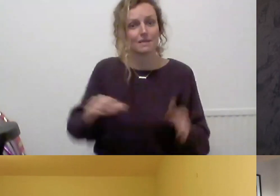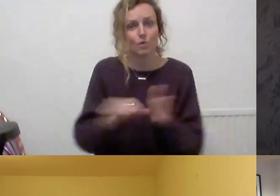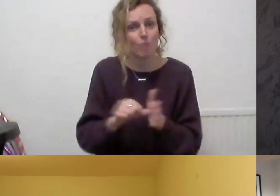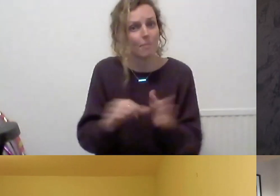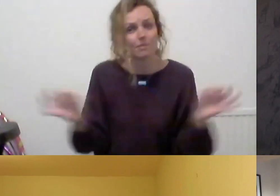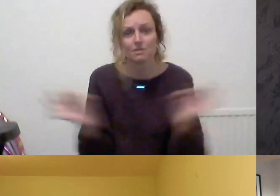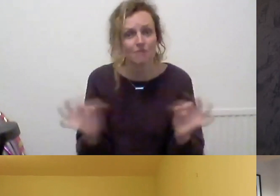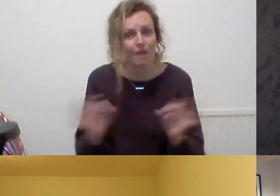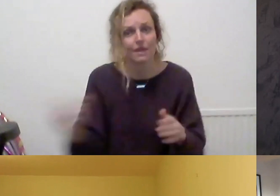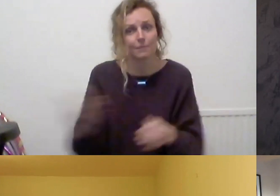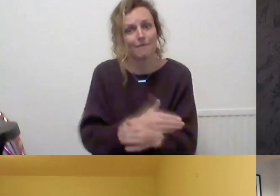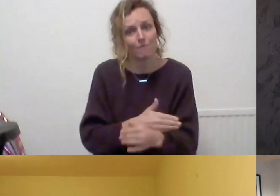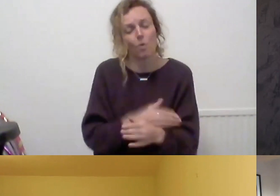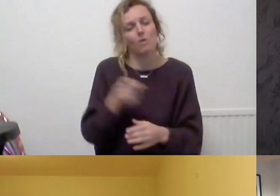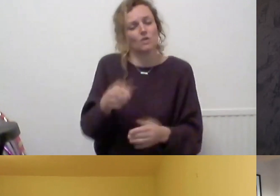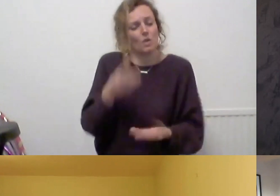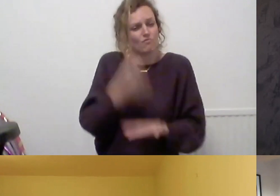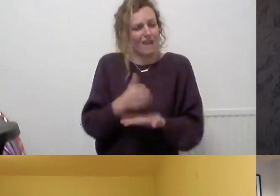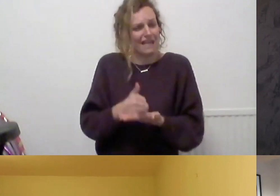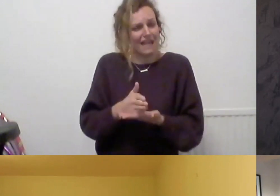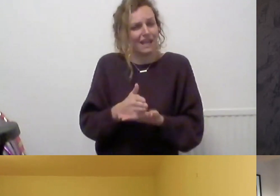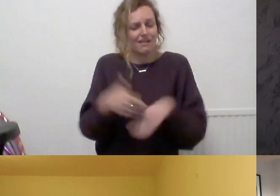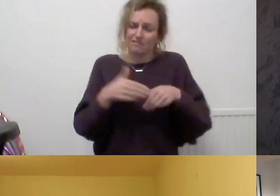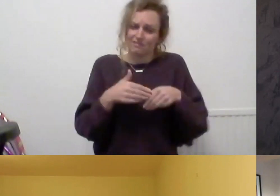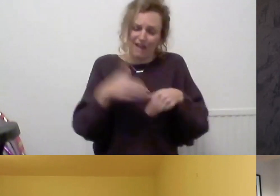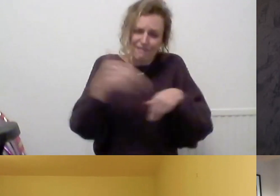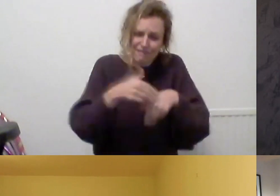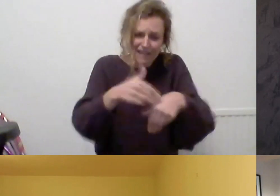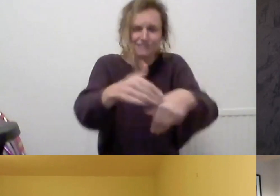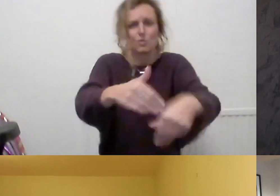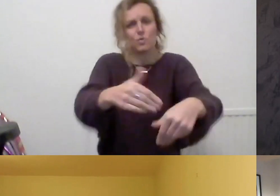system when your civilian well will have an effect on your lung function. But we're seeing people